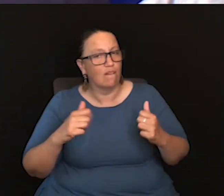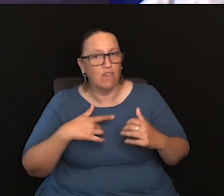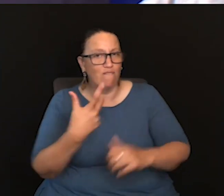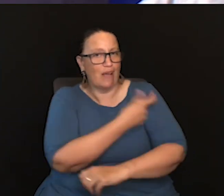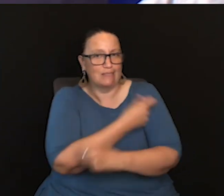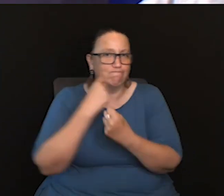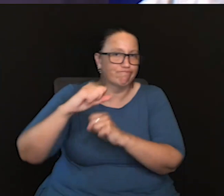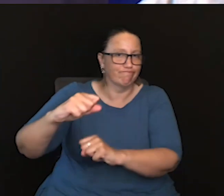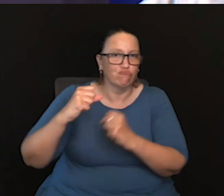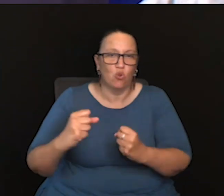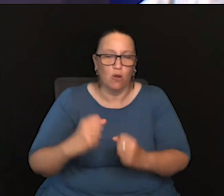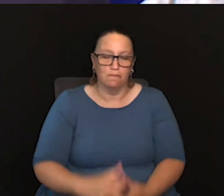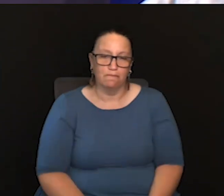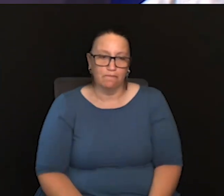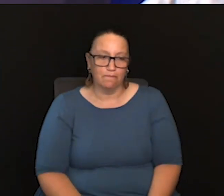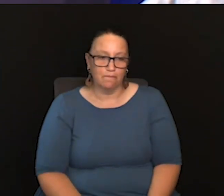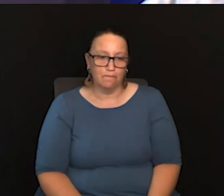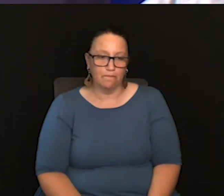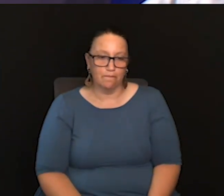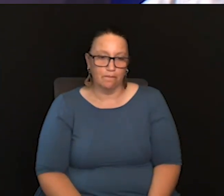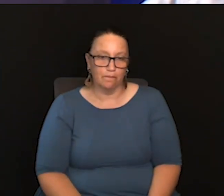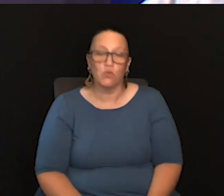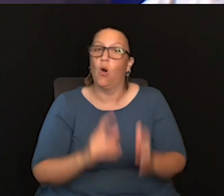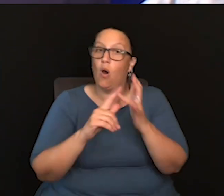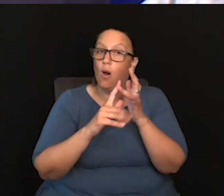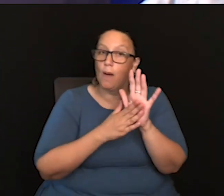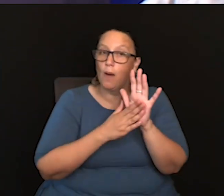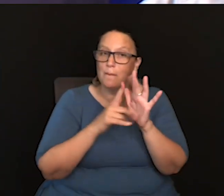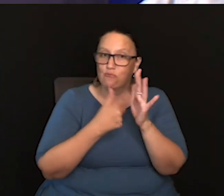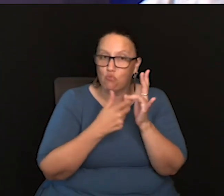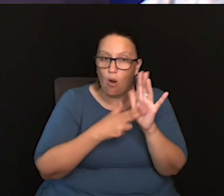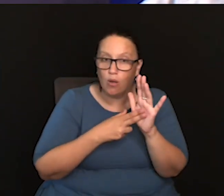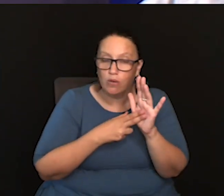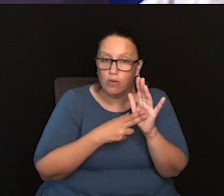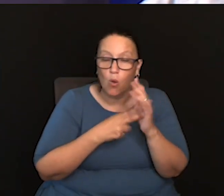We do know that the Omicron variant of the virus can lead to breakthrough infections